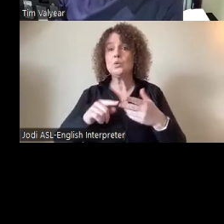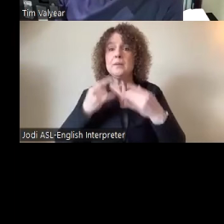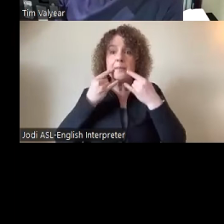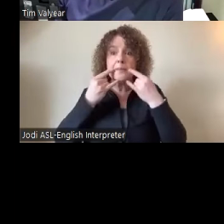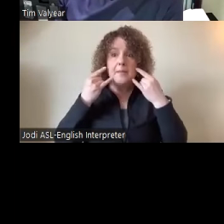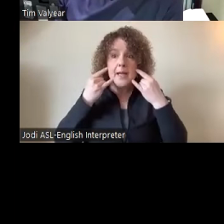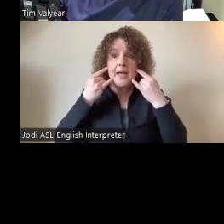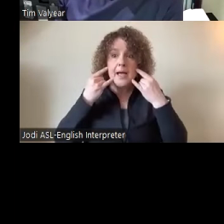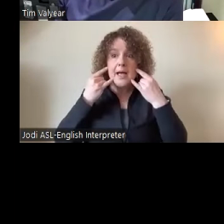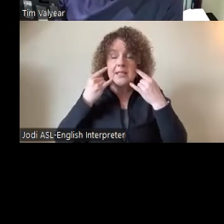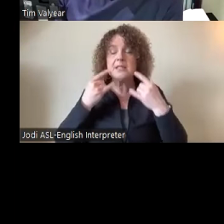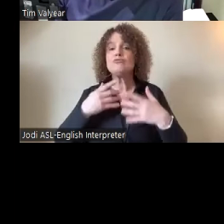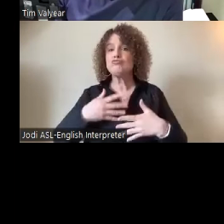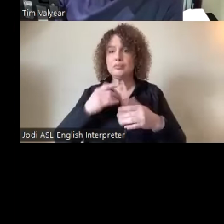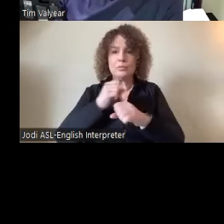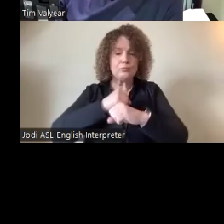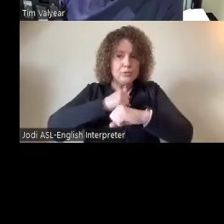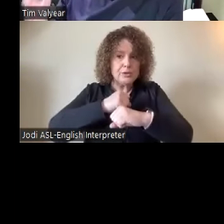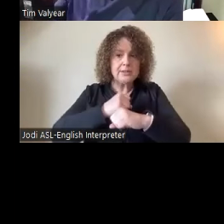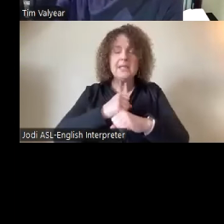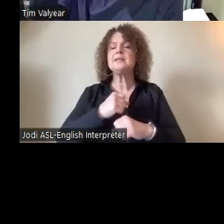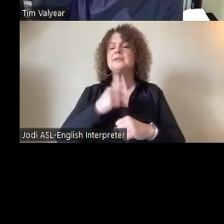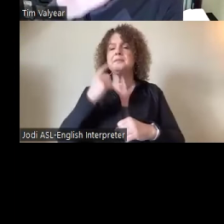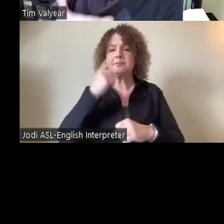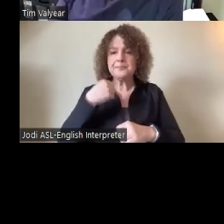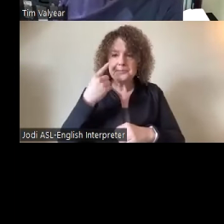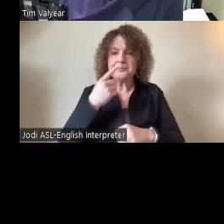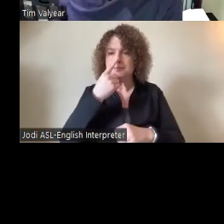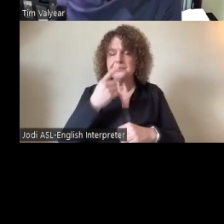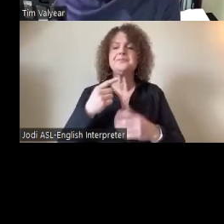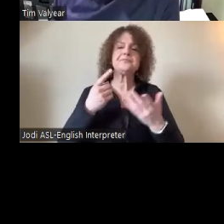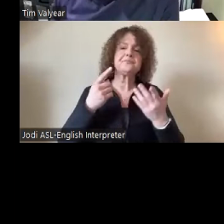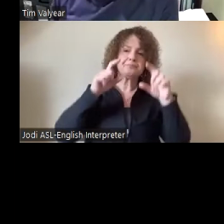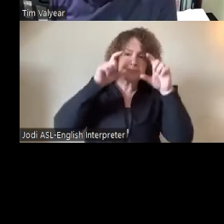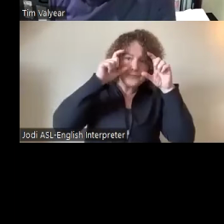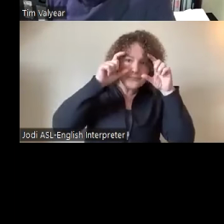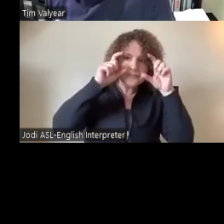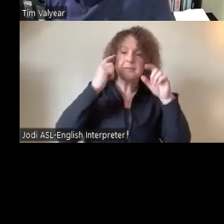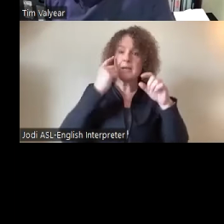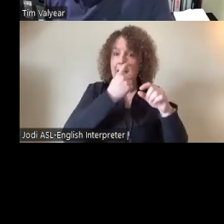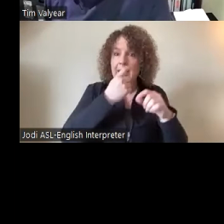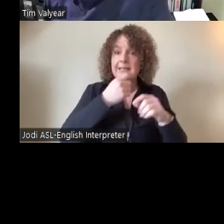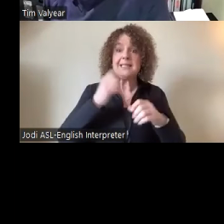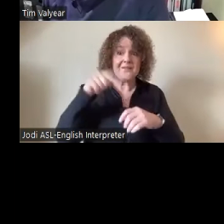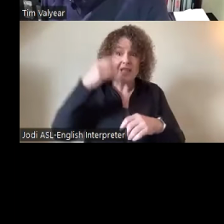infectious agents. Gloves protect our hands. Gowns